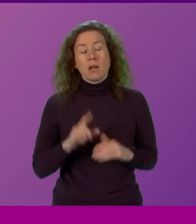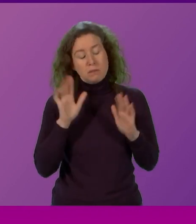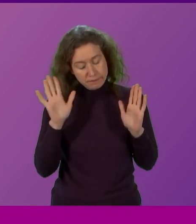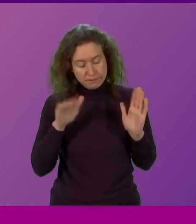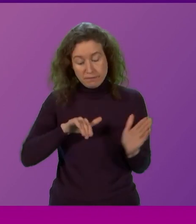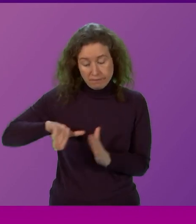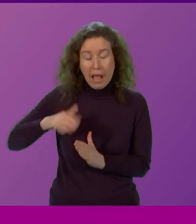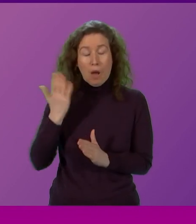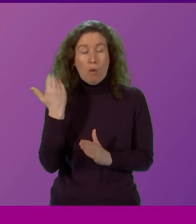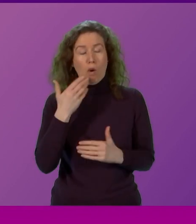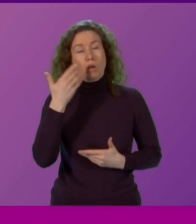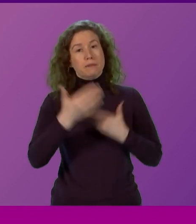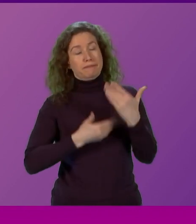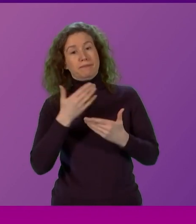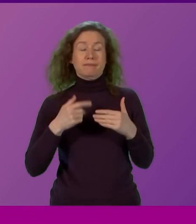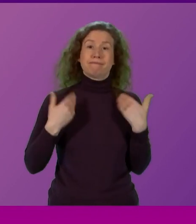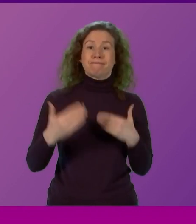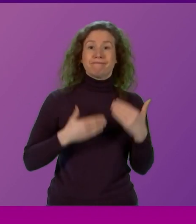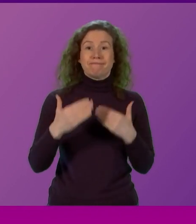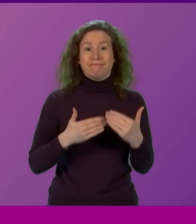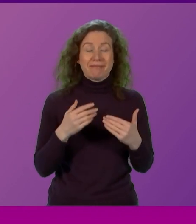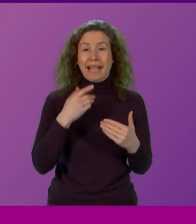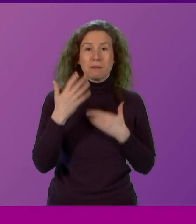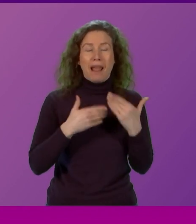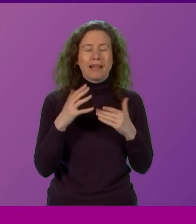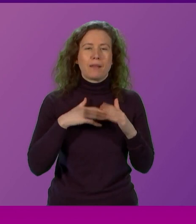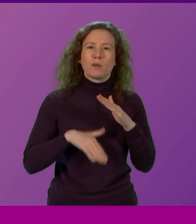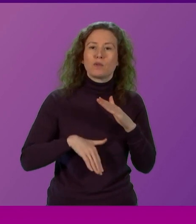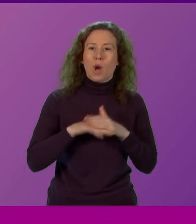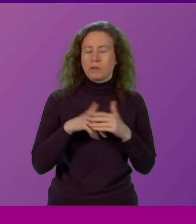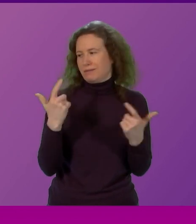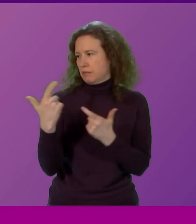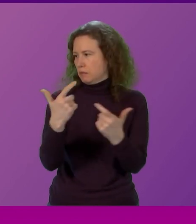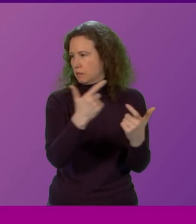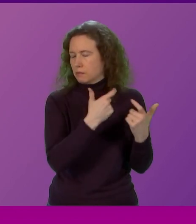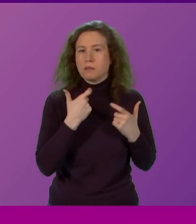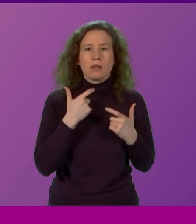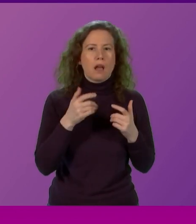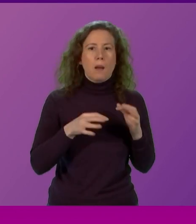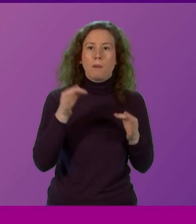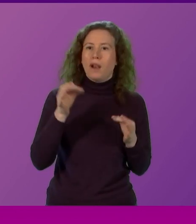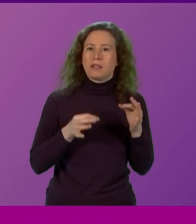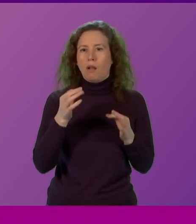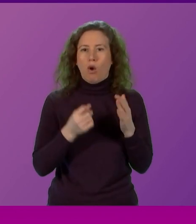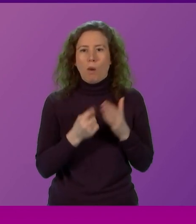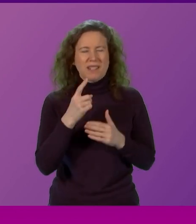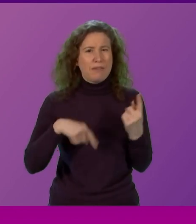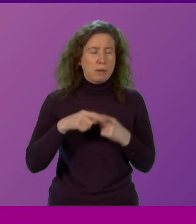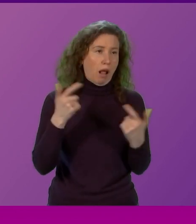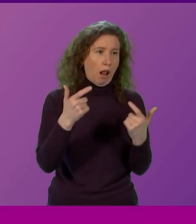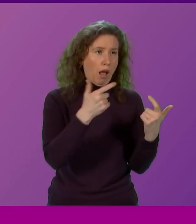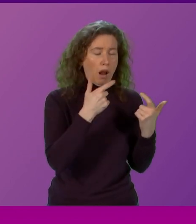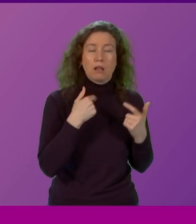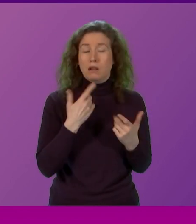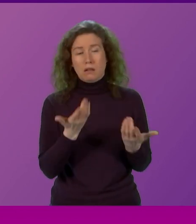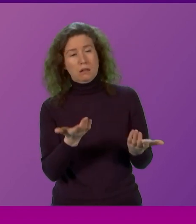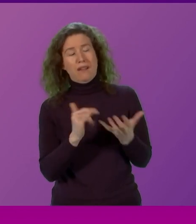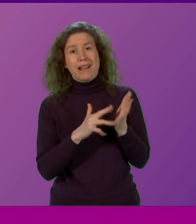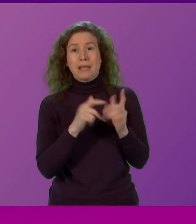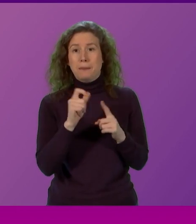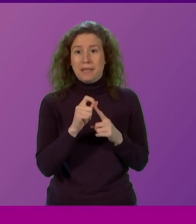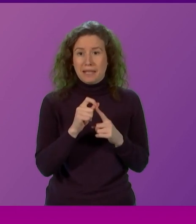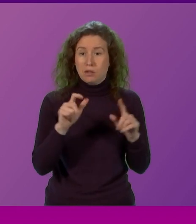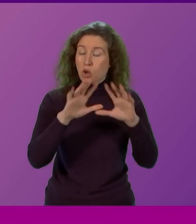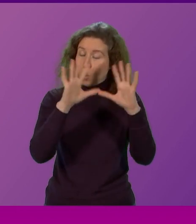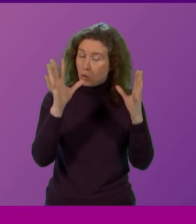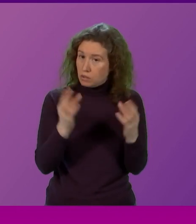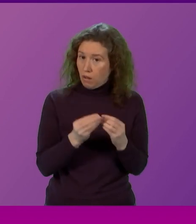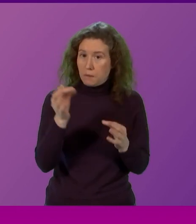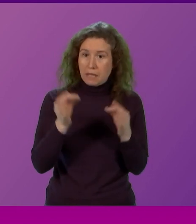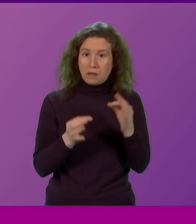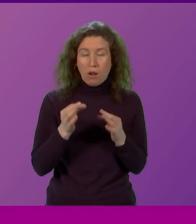I was kind of on a roll, explaining the total political opportunism of the SNP.